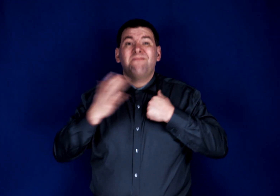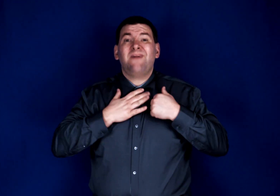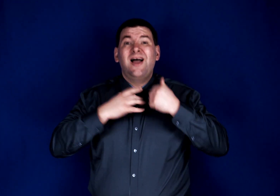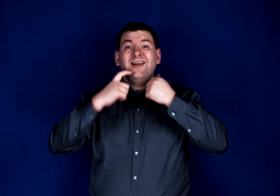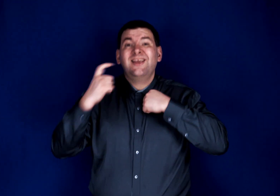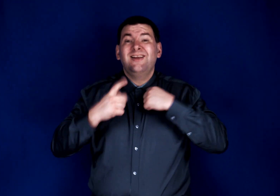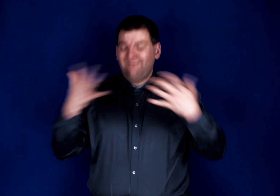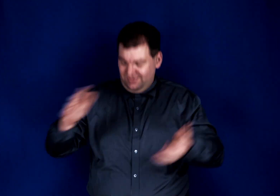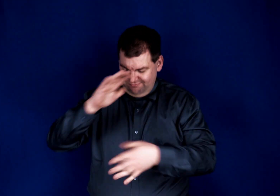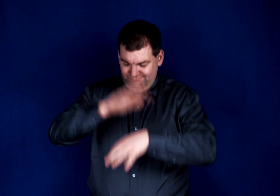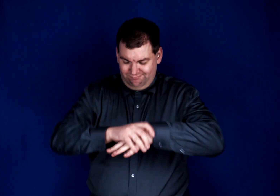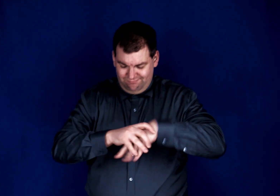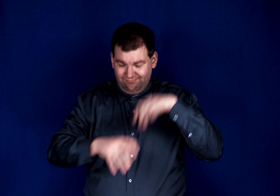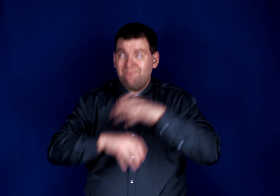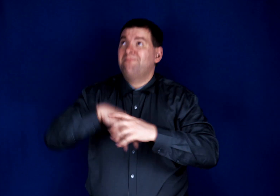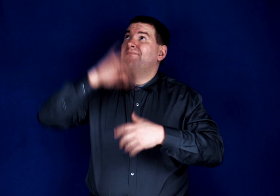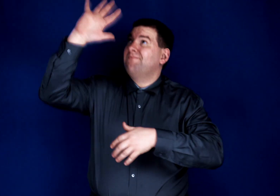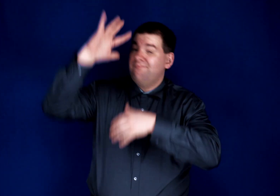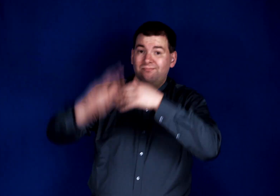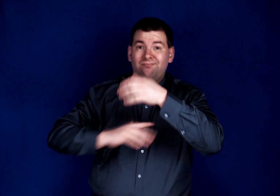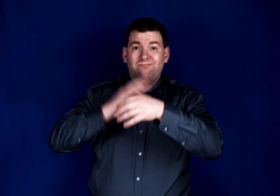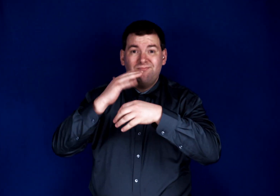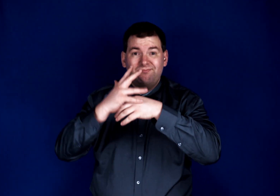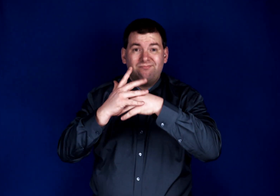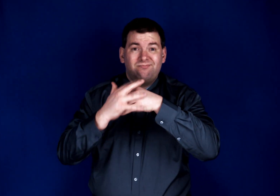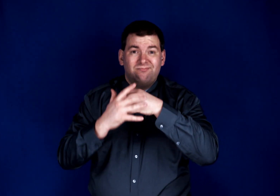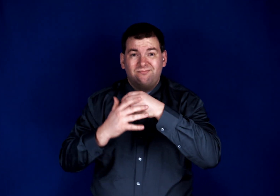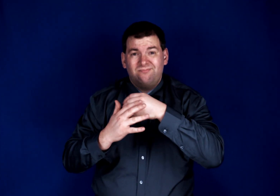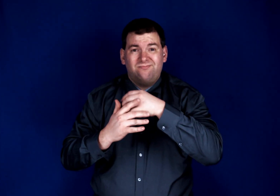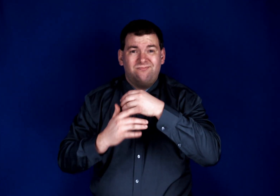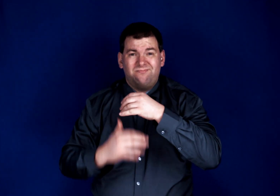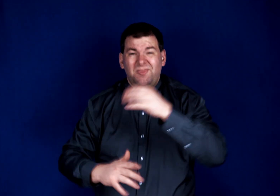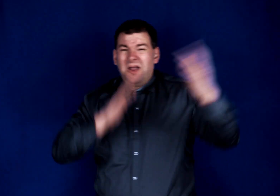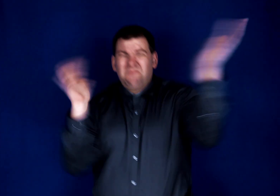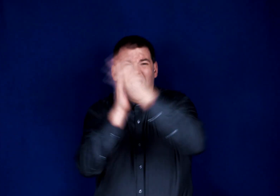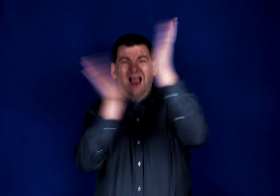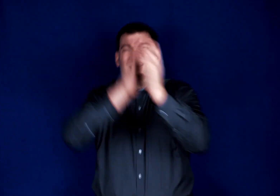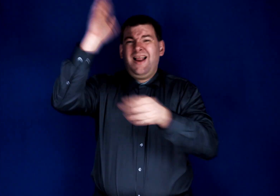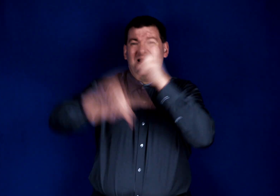My sins have been covered by His blood. Praise His name,